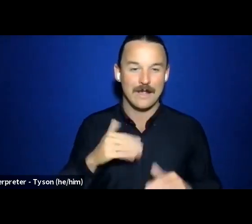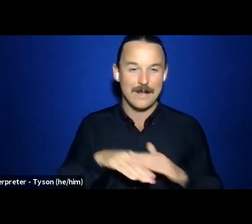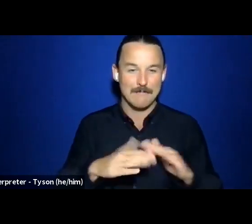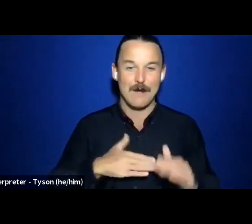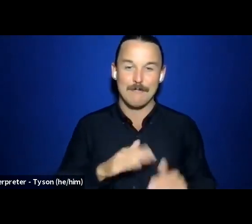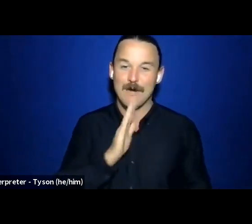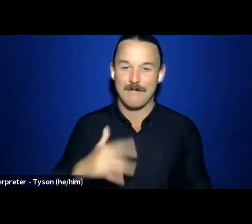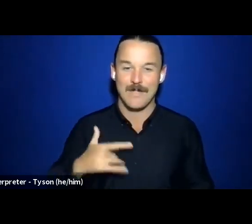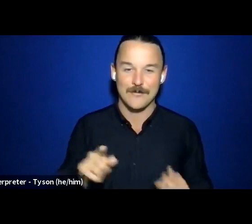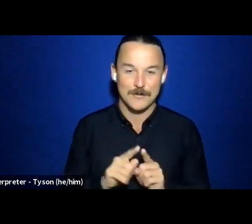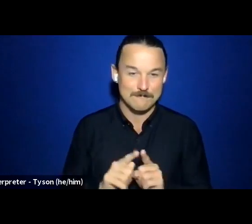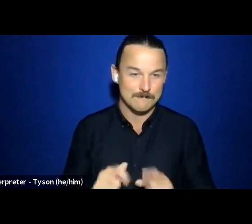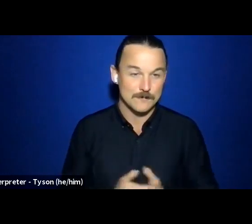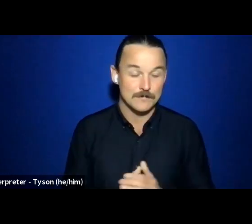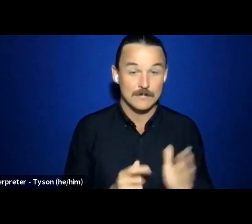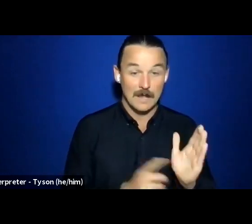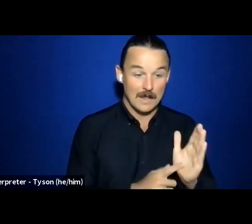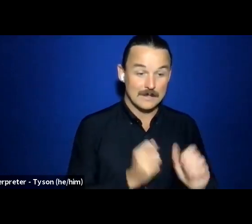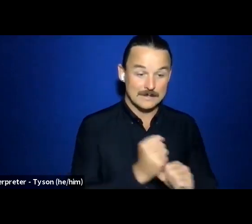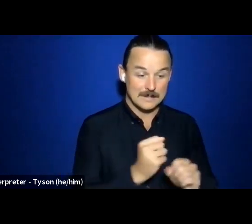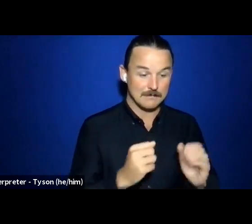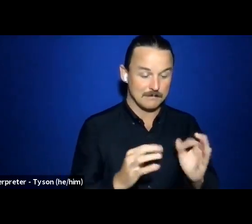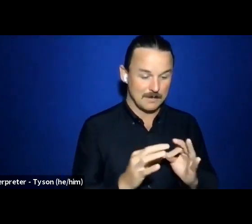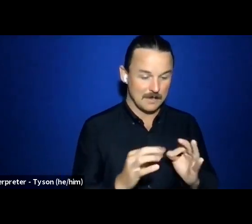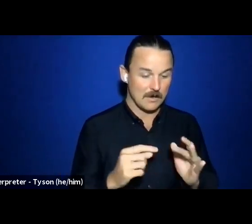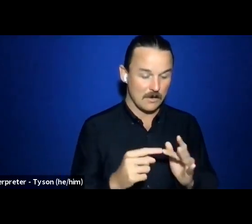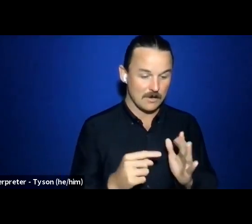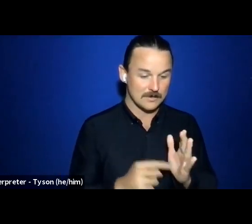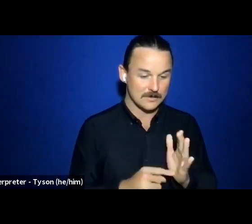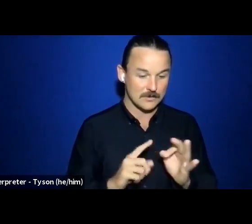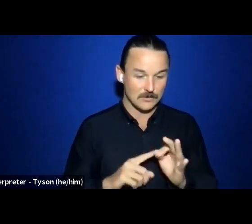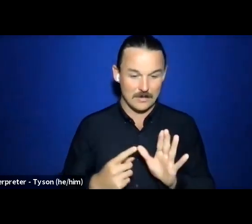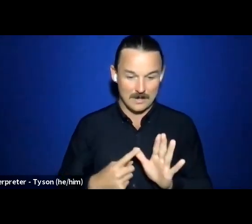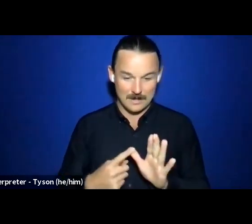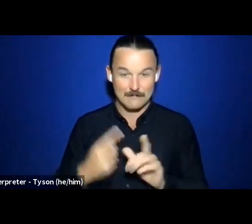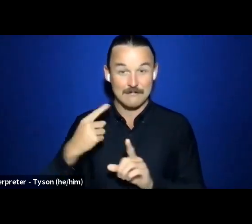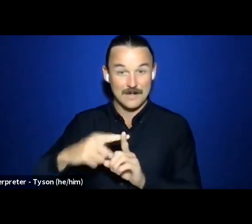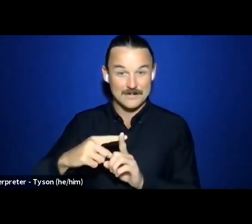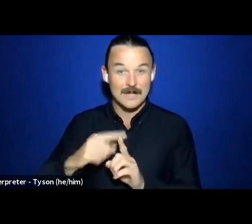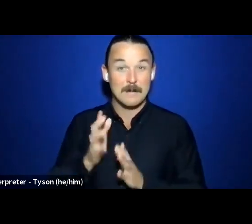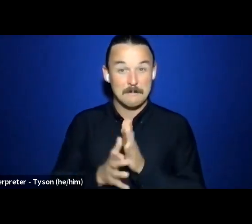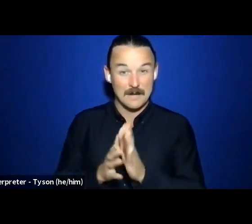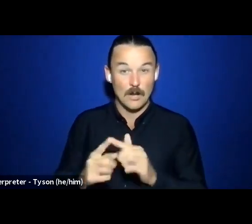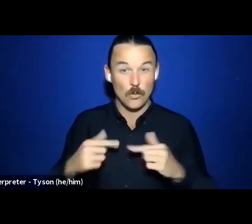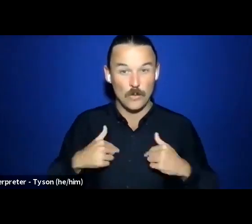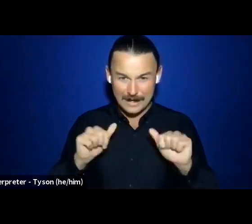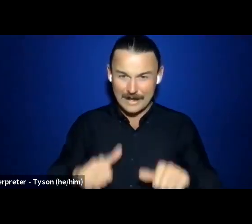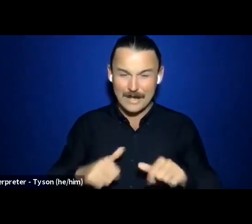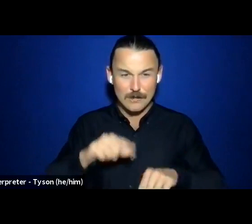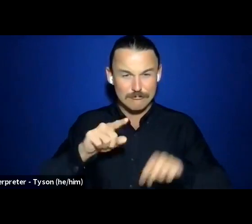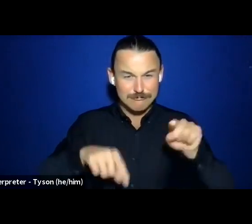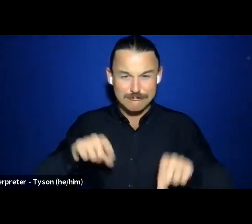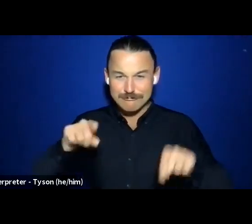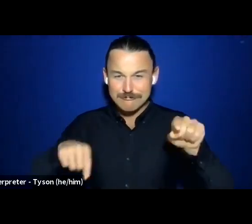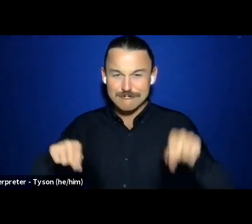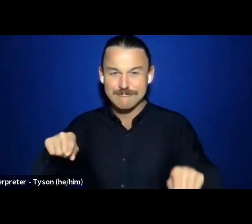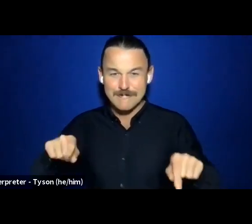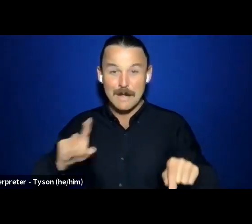spare time, LGBT iQ. a plus. And it's very. iations remind us that as well remind us that as much as we are. a huge a united community a united community eight